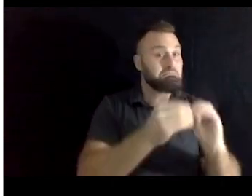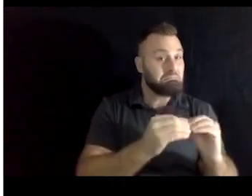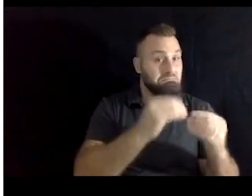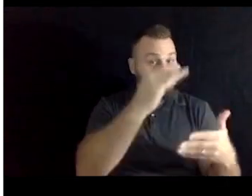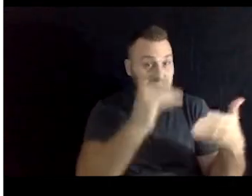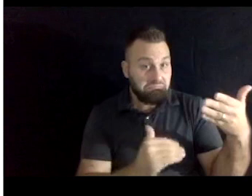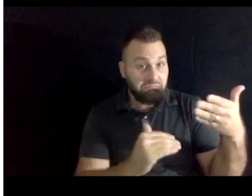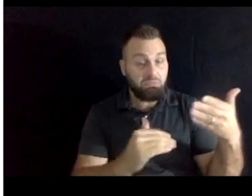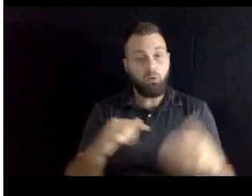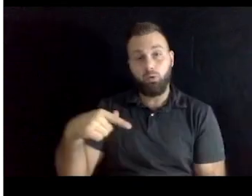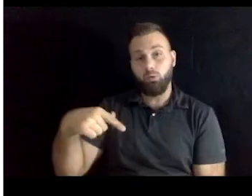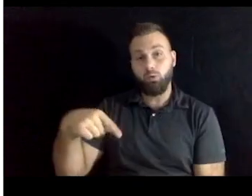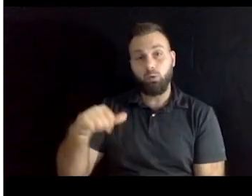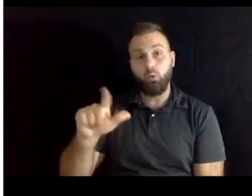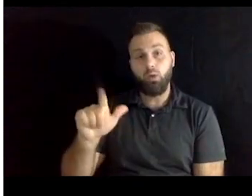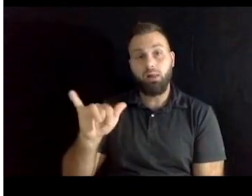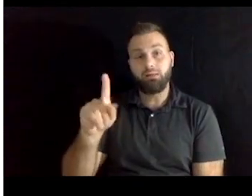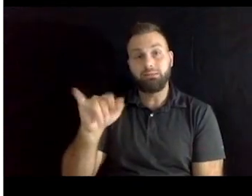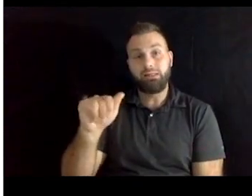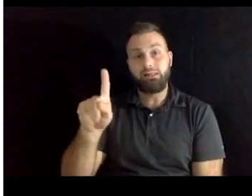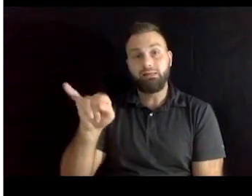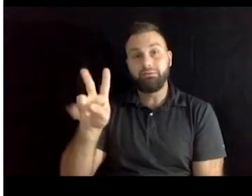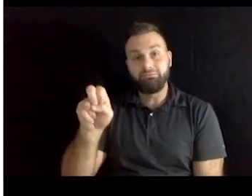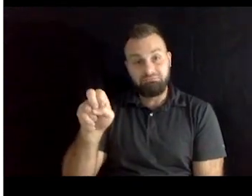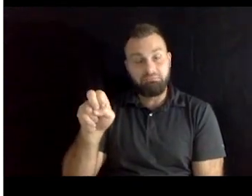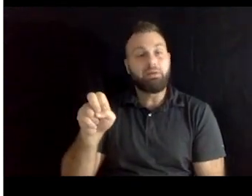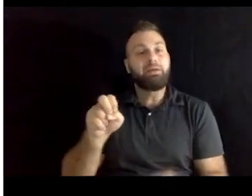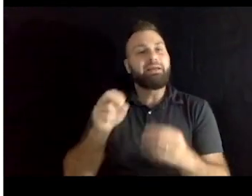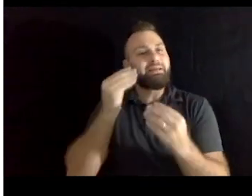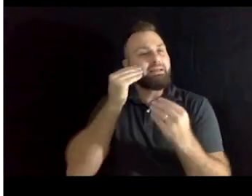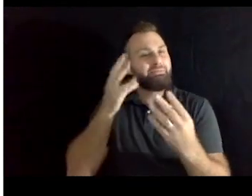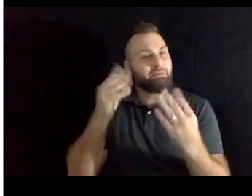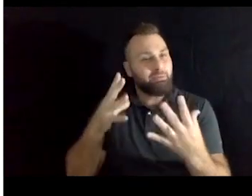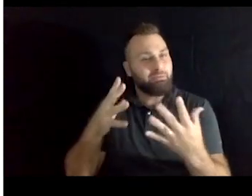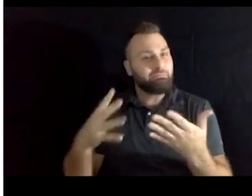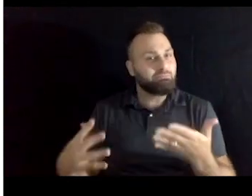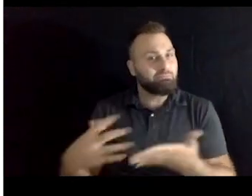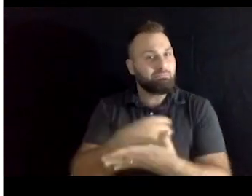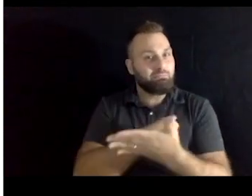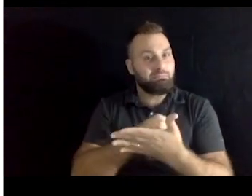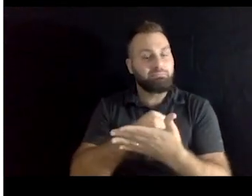outcomes or qualitative data. Information collected about outcomes to a